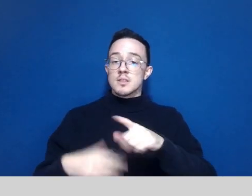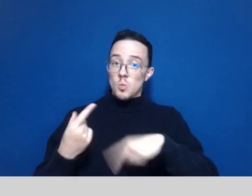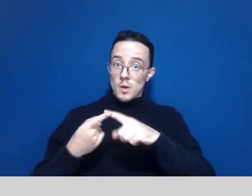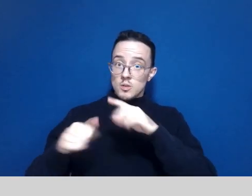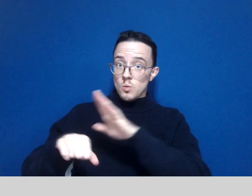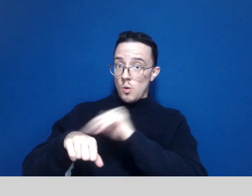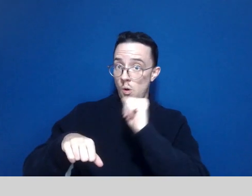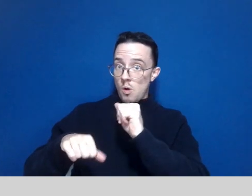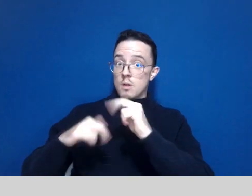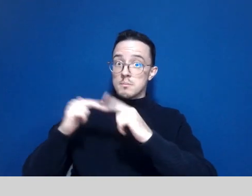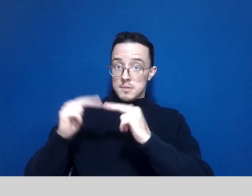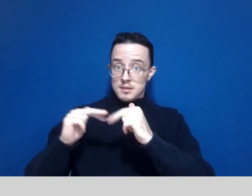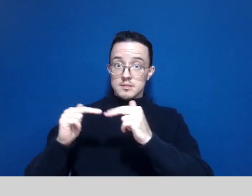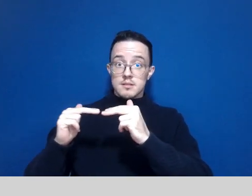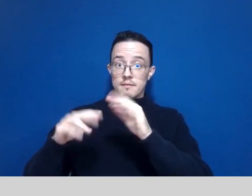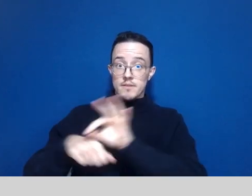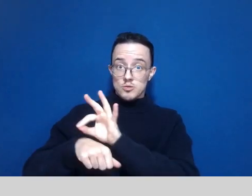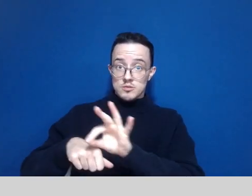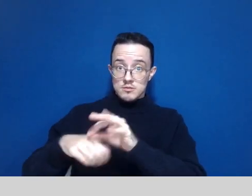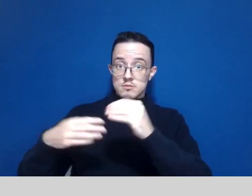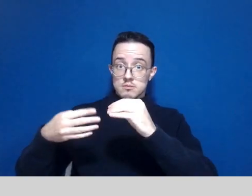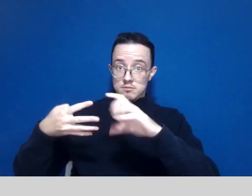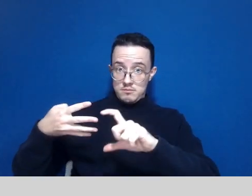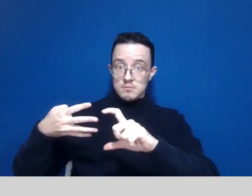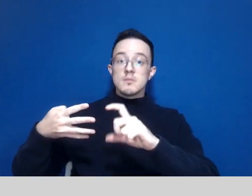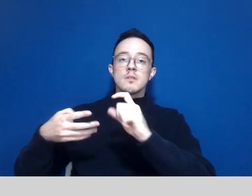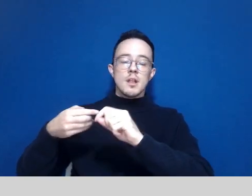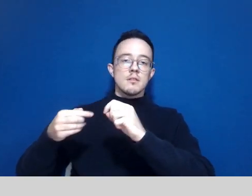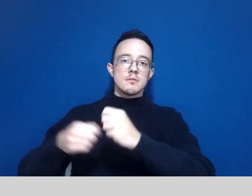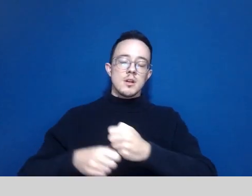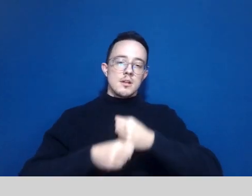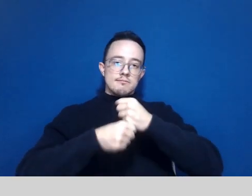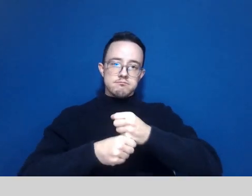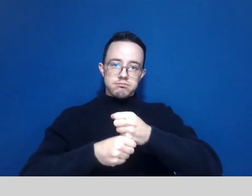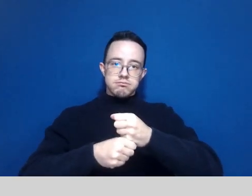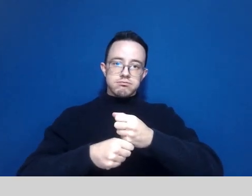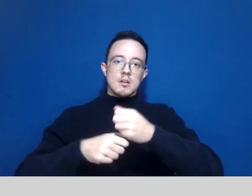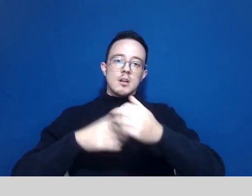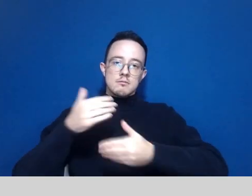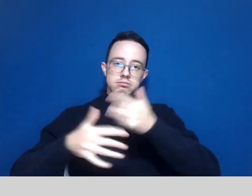Now, once you call build, you can just say, "Hey, if the output is a directory,